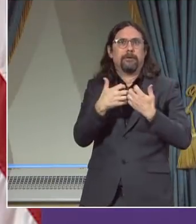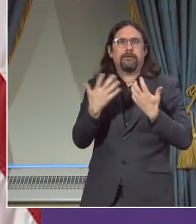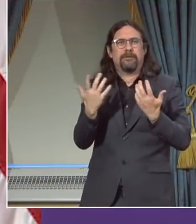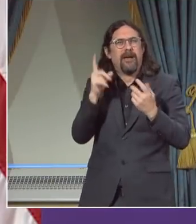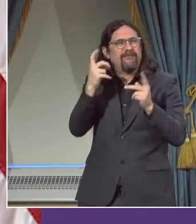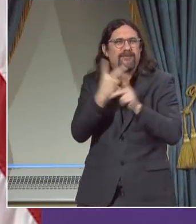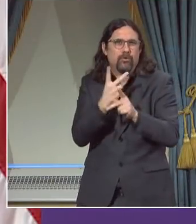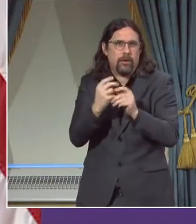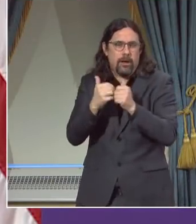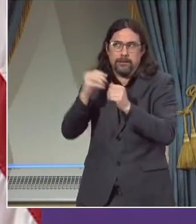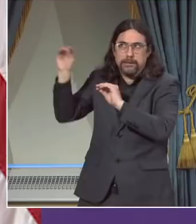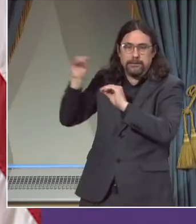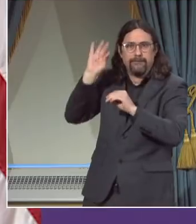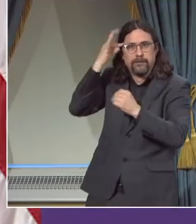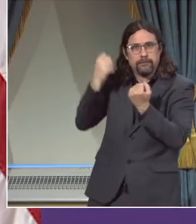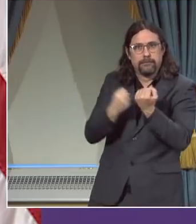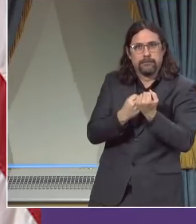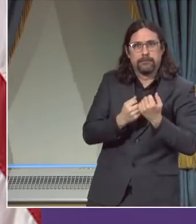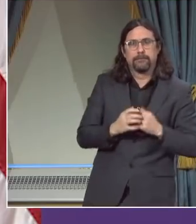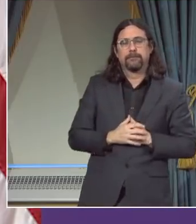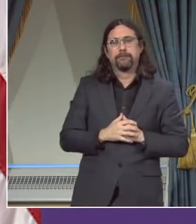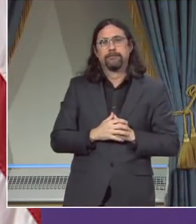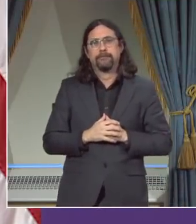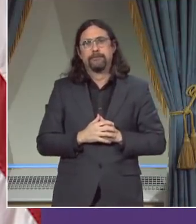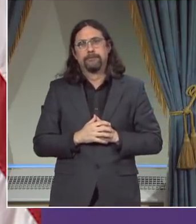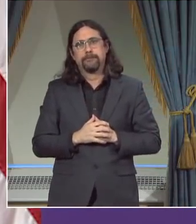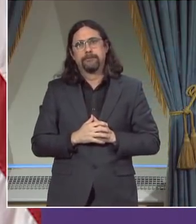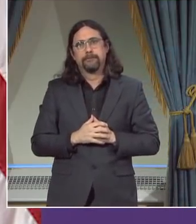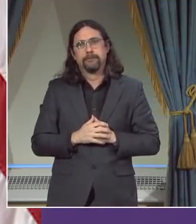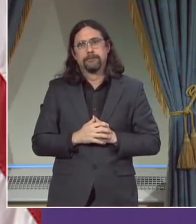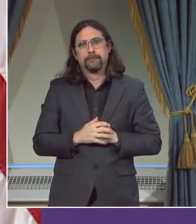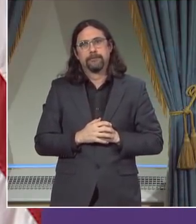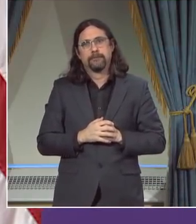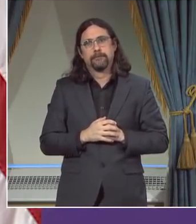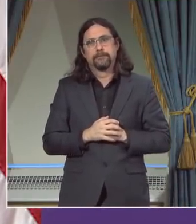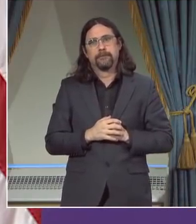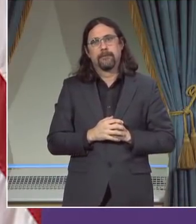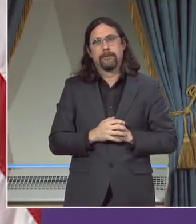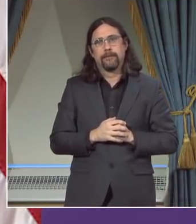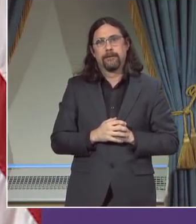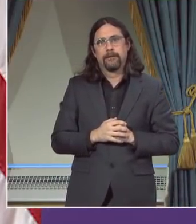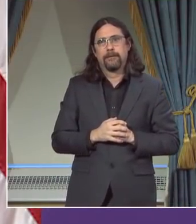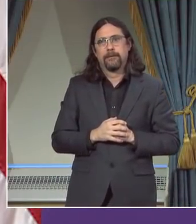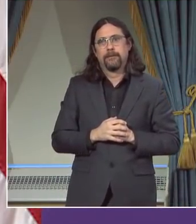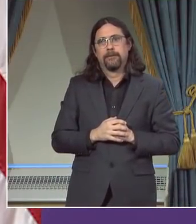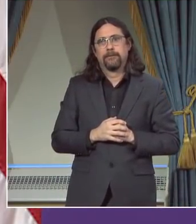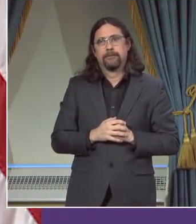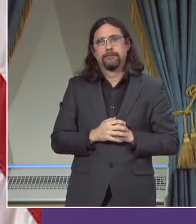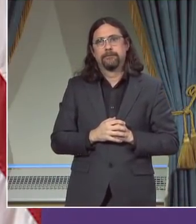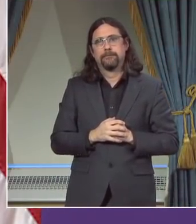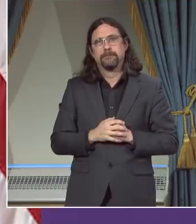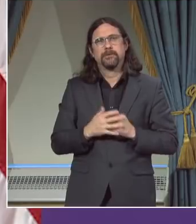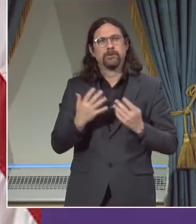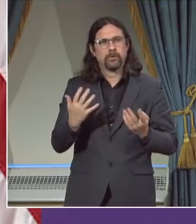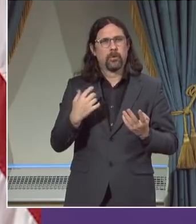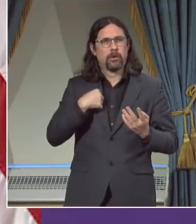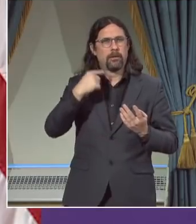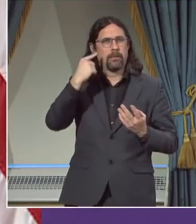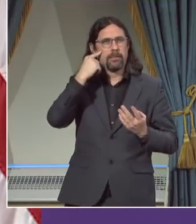BE LITERALLY REPLACING THE LOST REVENUE AND FUNDING THE ADDITIONAL EXPENSES THAT